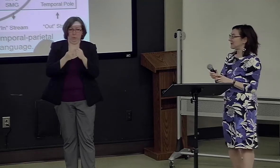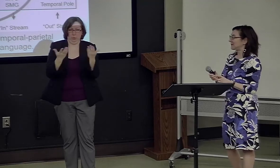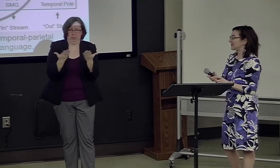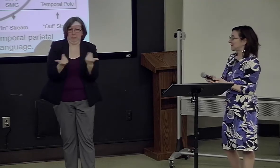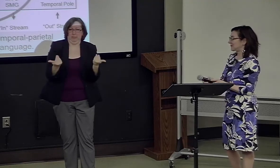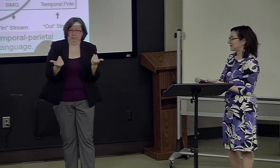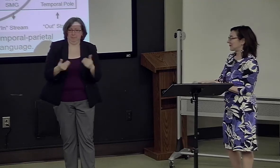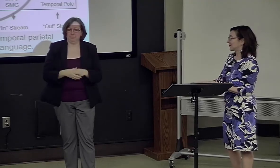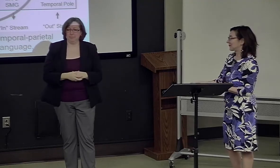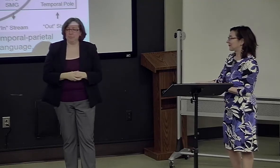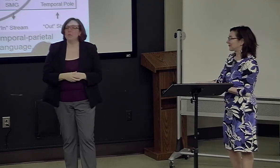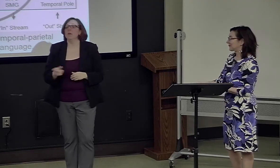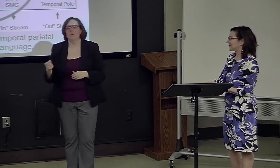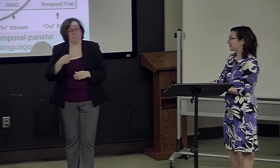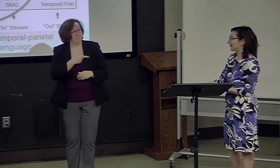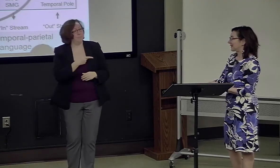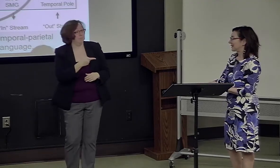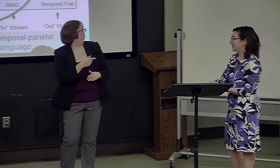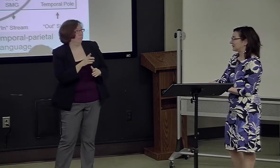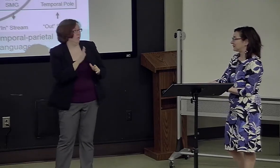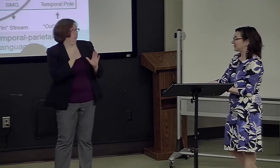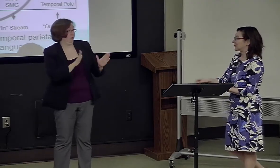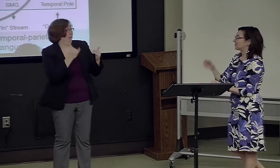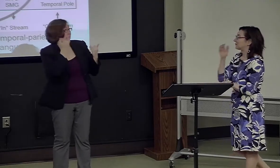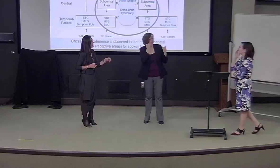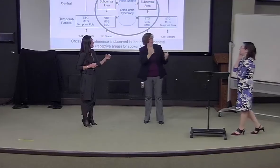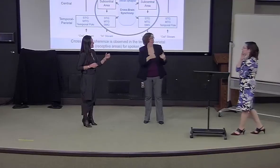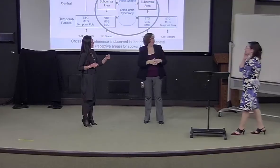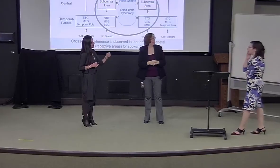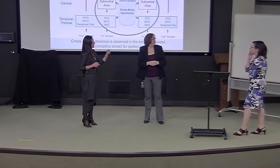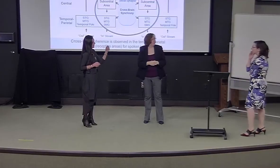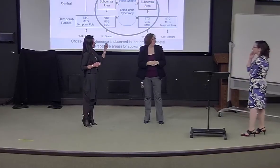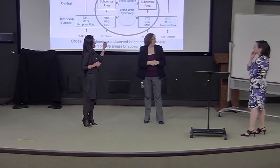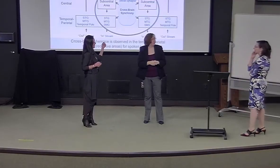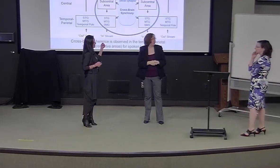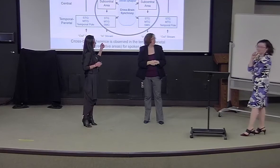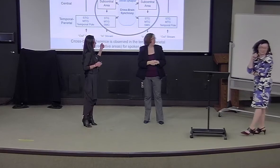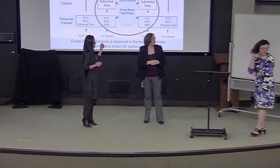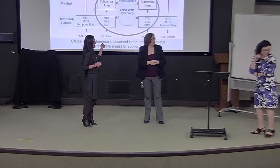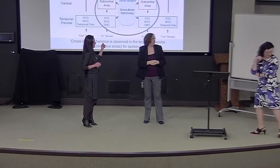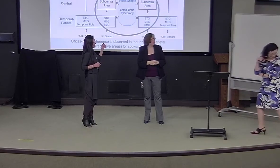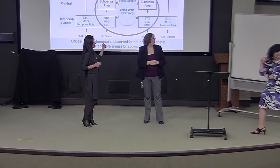In the experiment, great idea. In the experiment that we did,